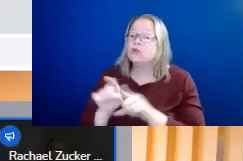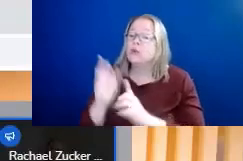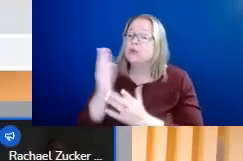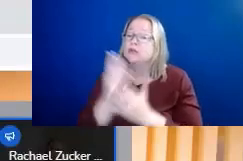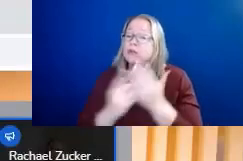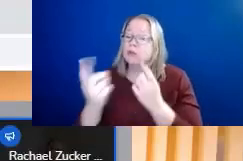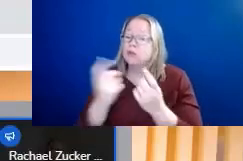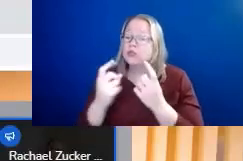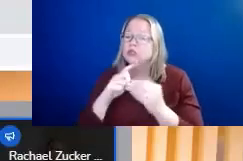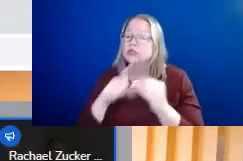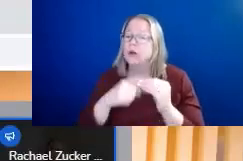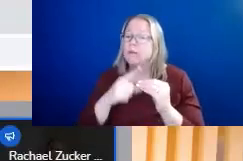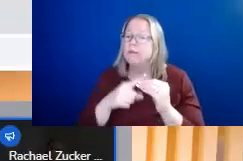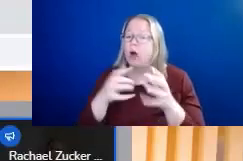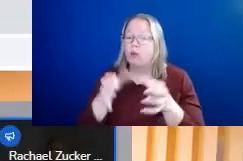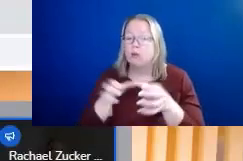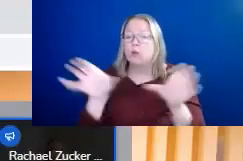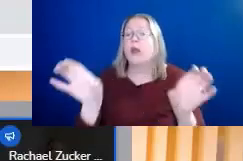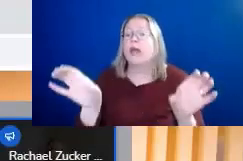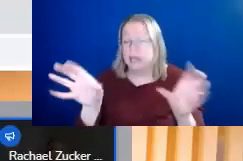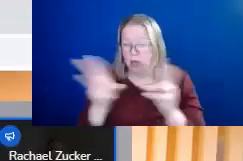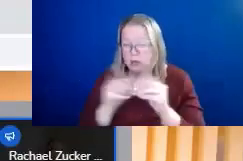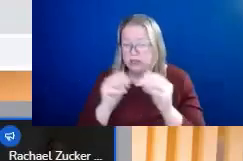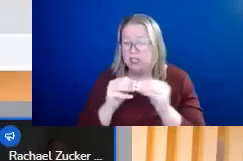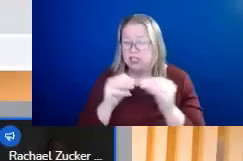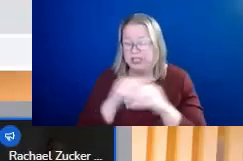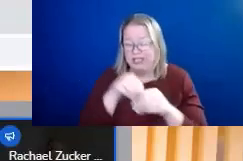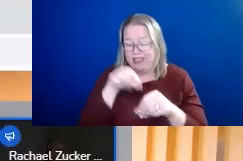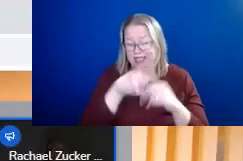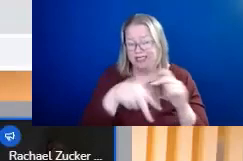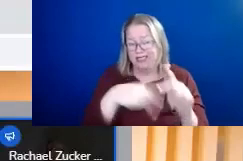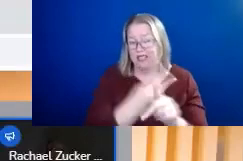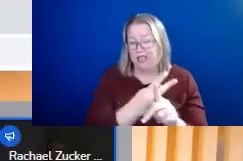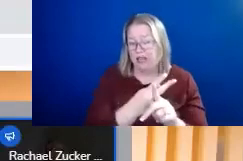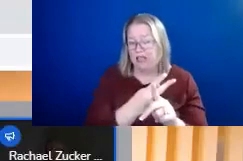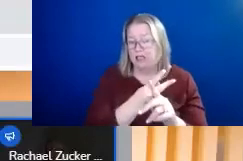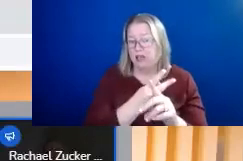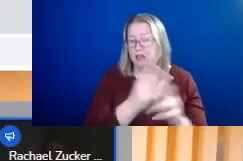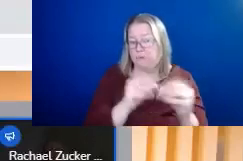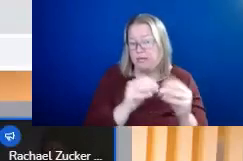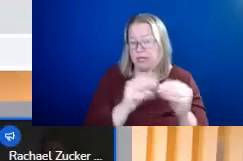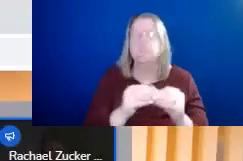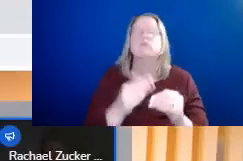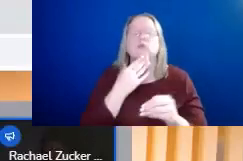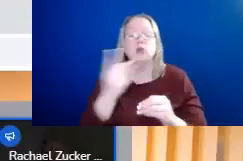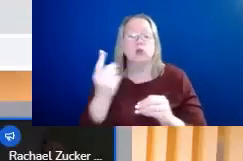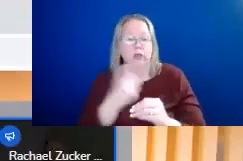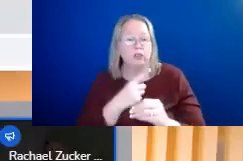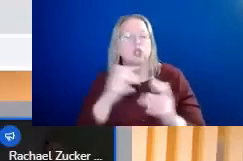about breakout sessions . >>RACHAEL DADASIEWICZ: Breakout 12:28:21 sessions